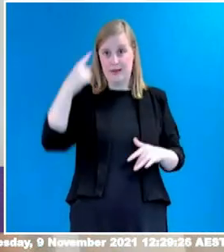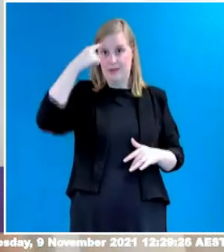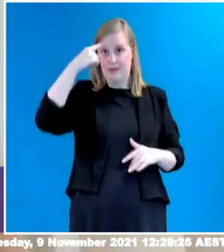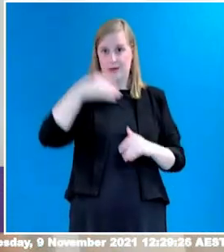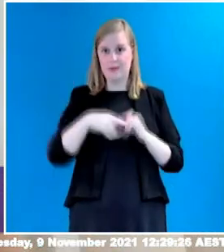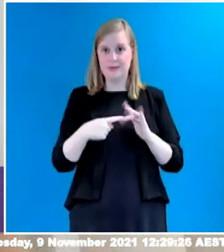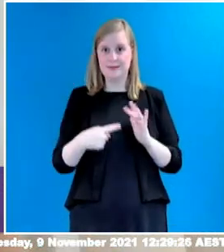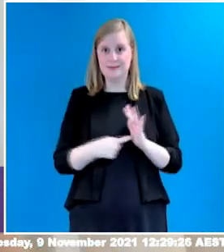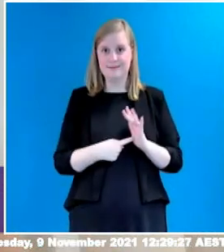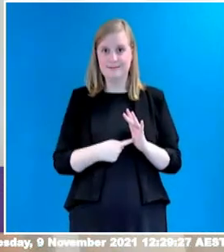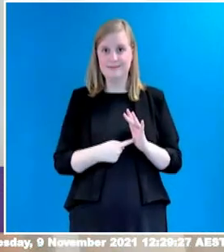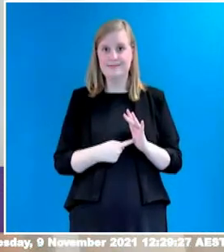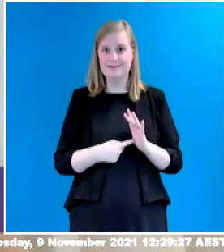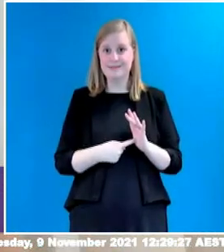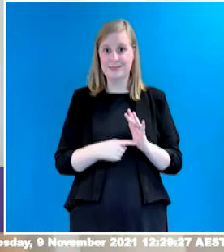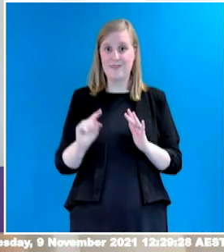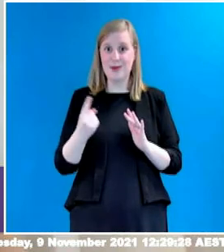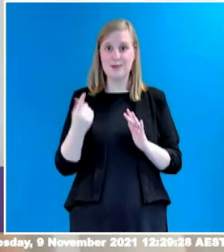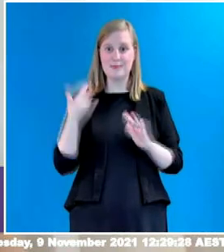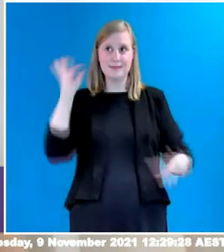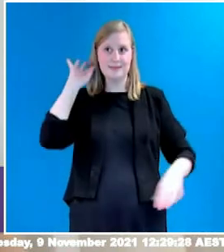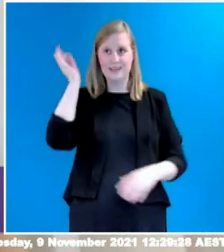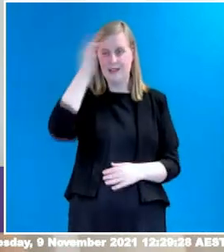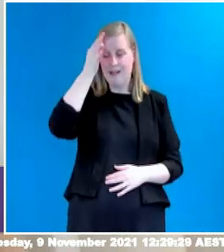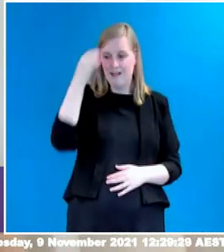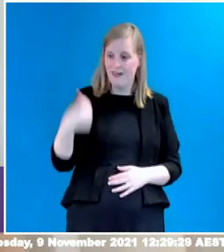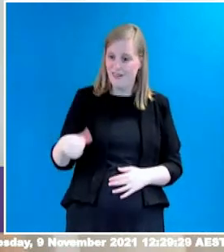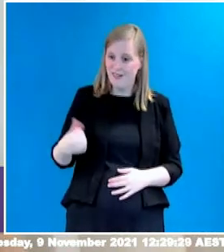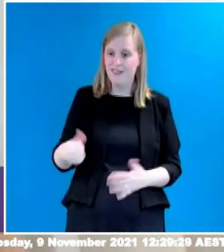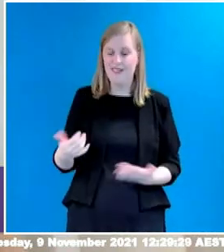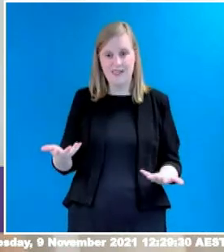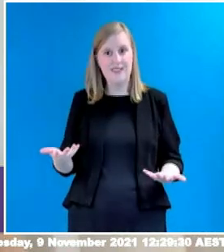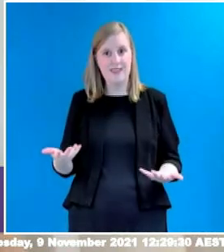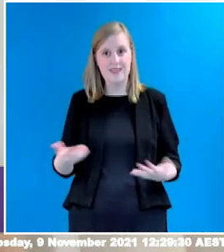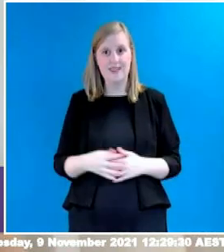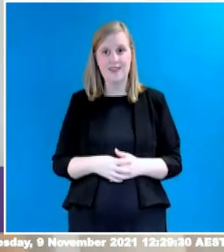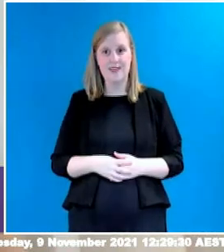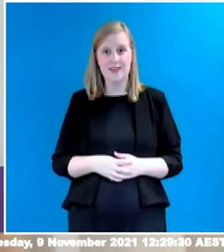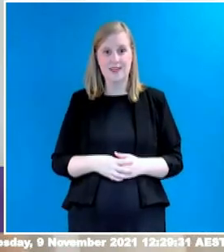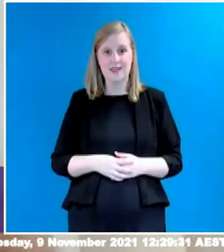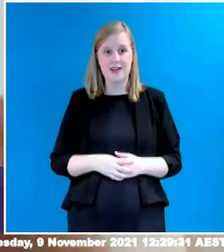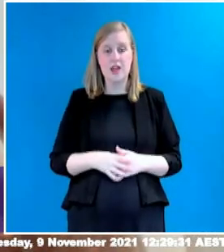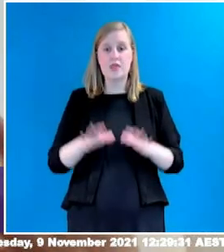An organisation which is global called The Valuable 500, they don't do